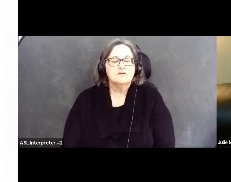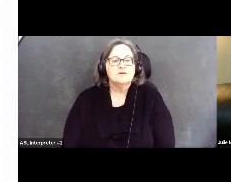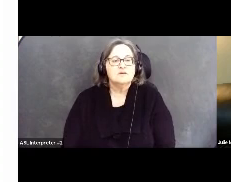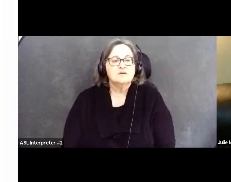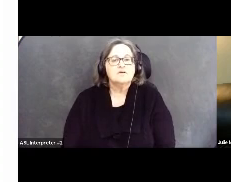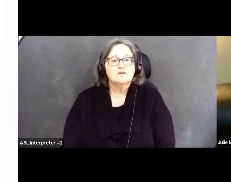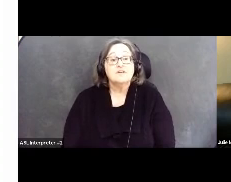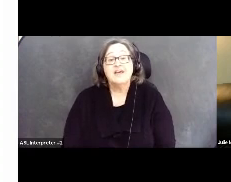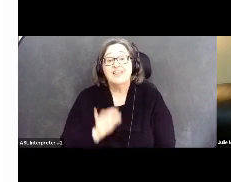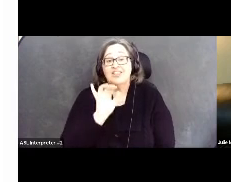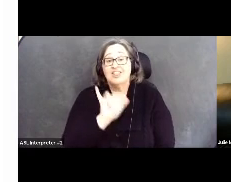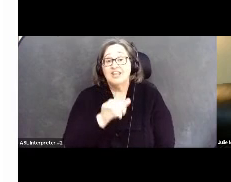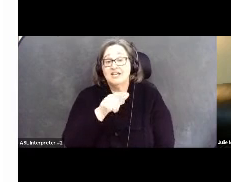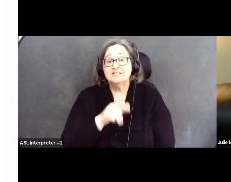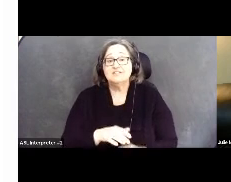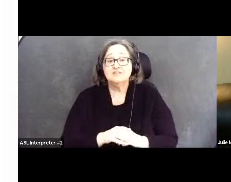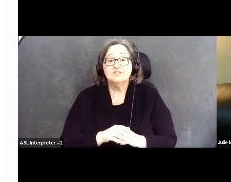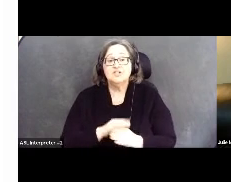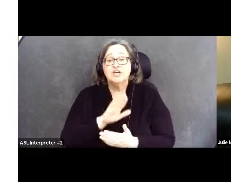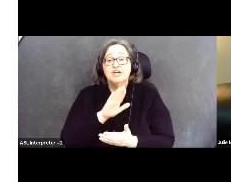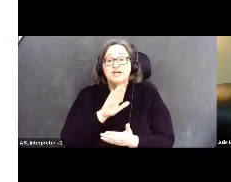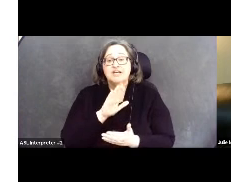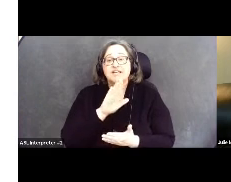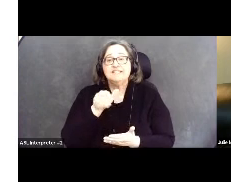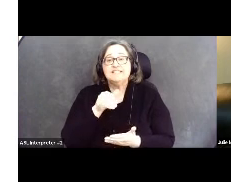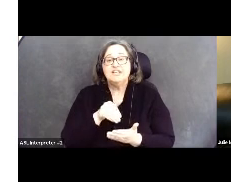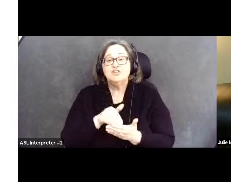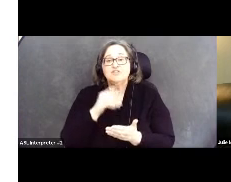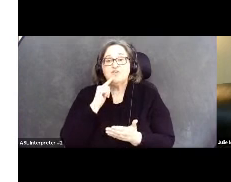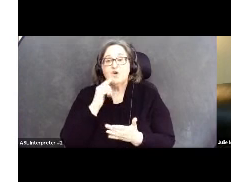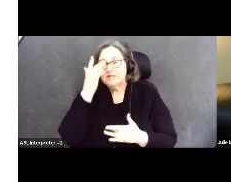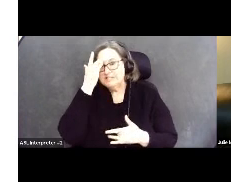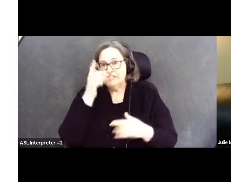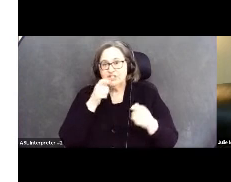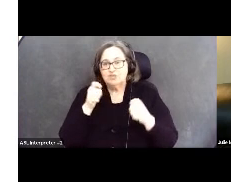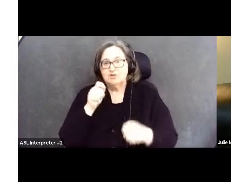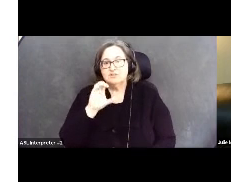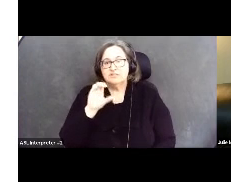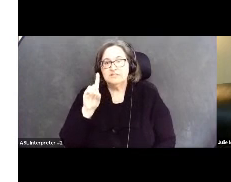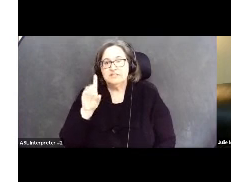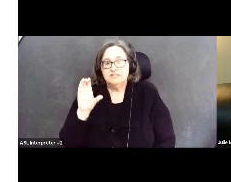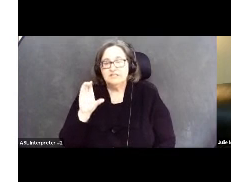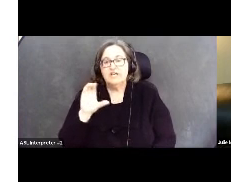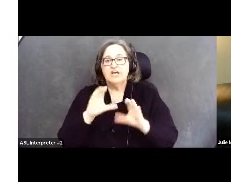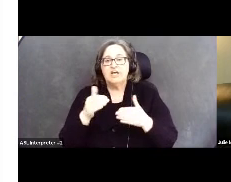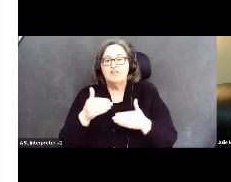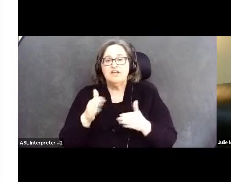And this is the Centers for Disease Control and Prevention classroom tips for teachers.